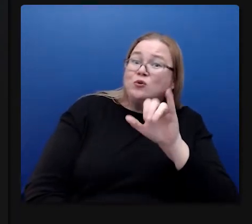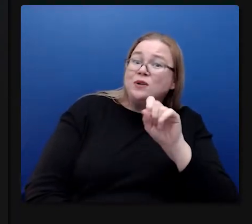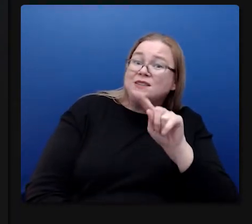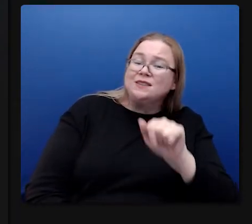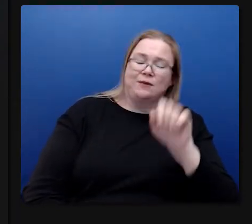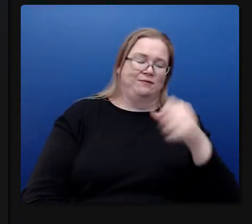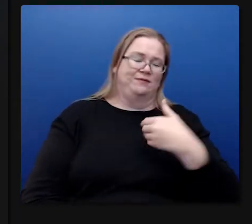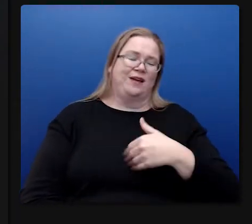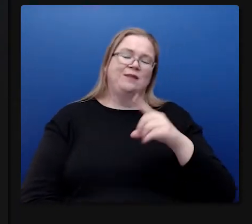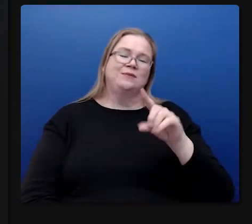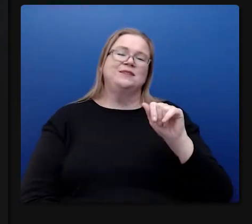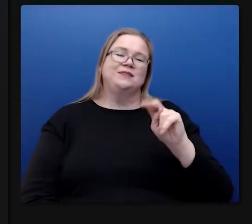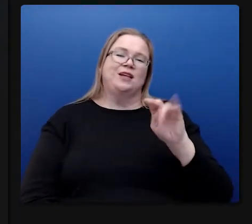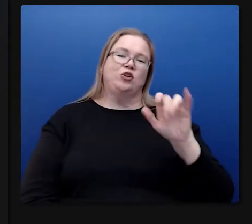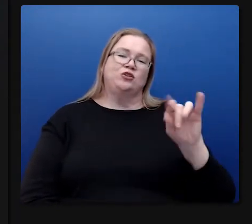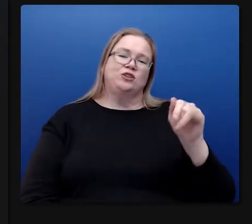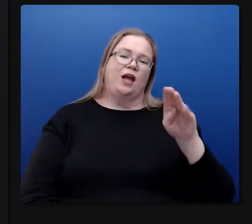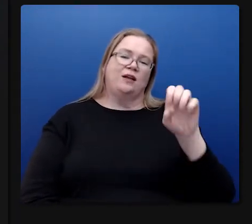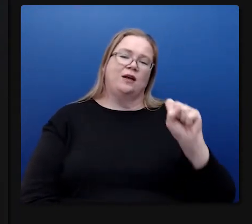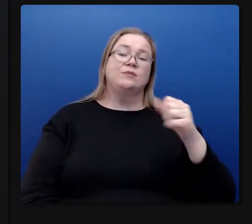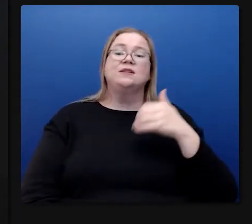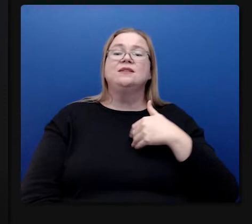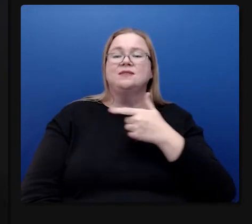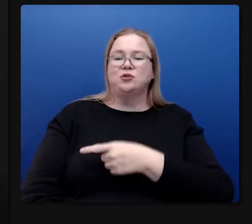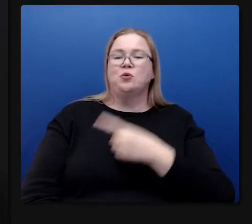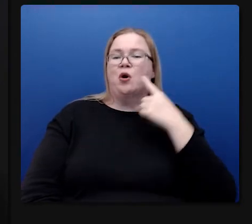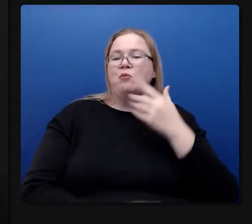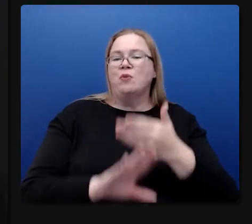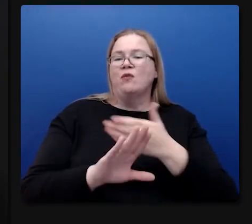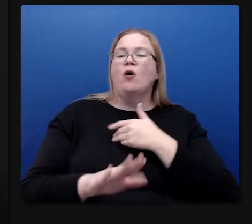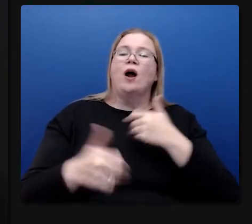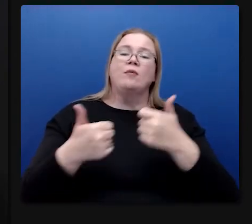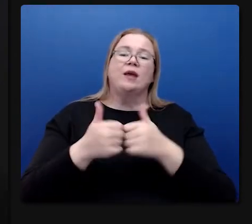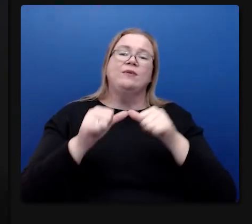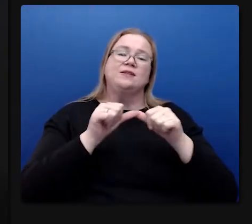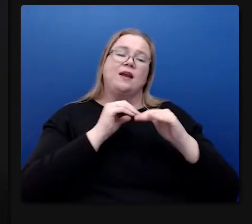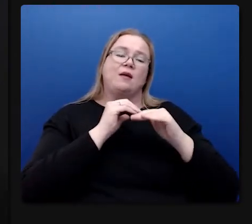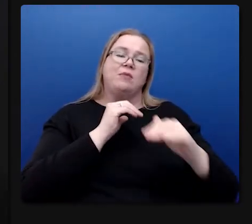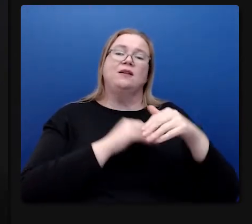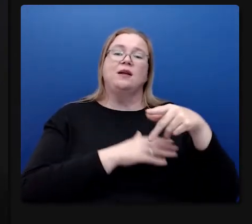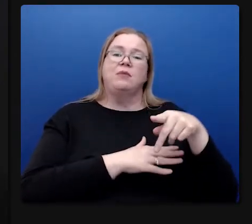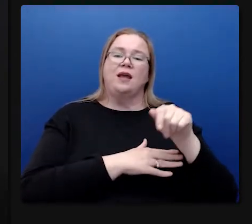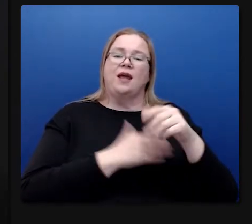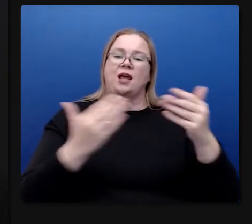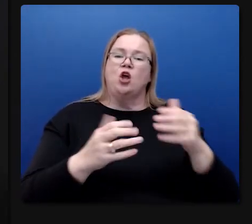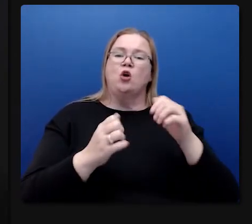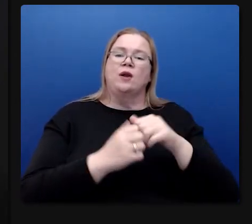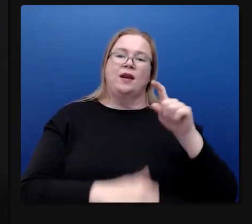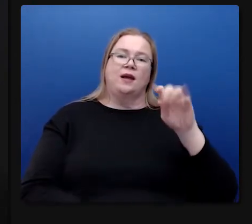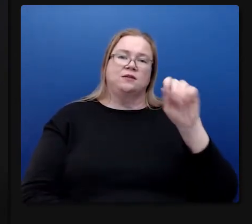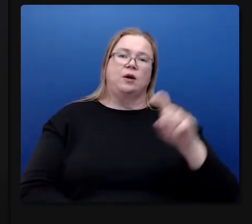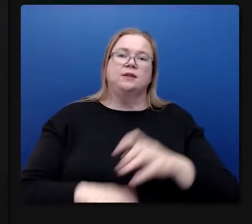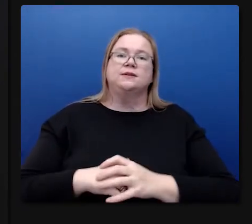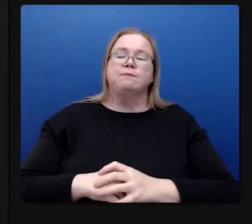My name is Daniel Jacobs, as you heard at the start, and I am a gaming sustainability PM, here in Xbox too.